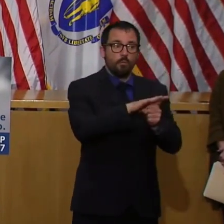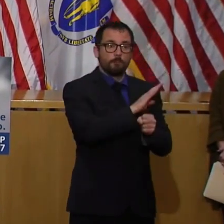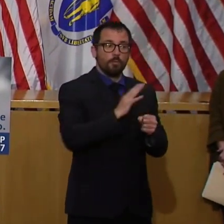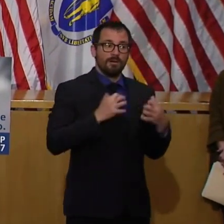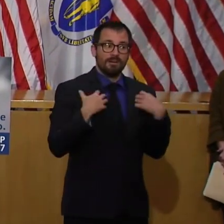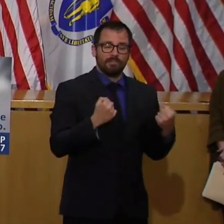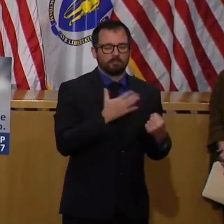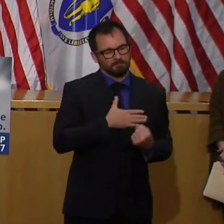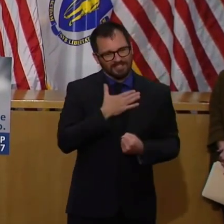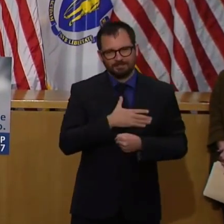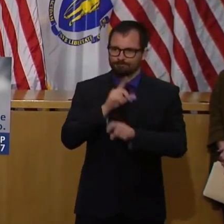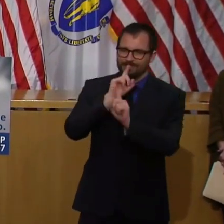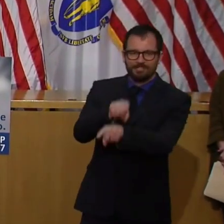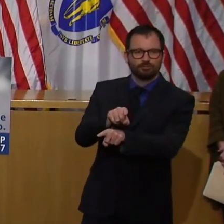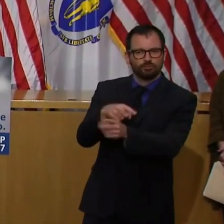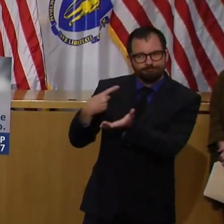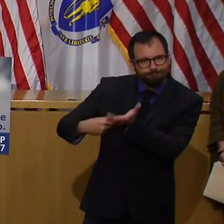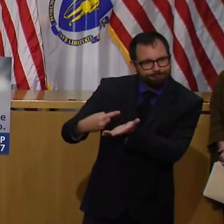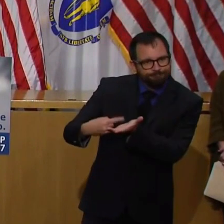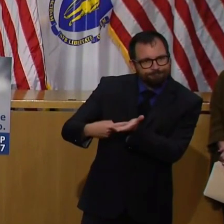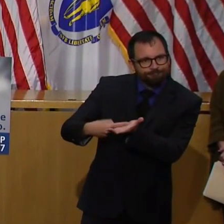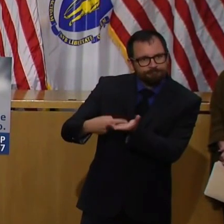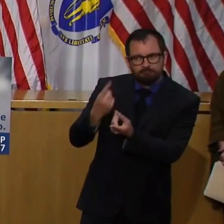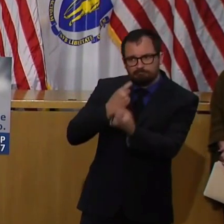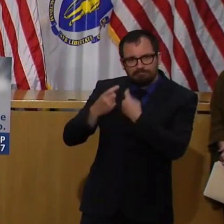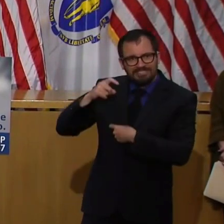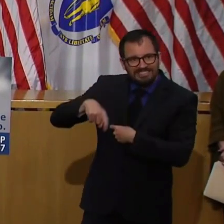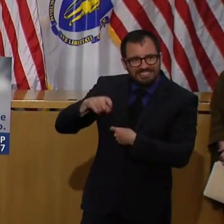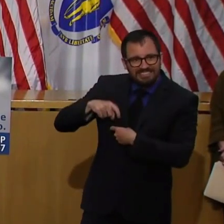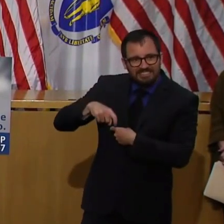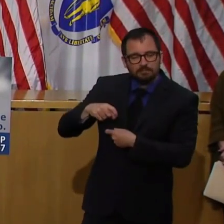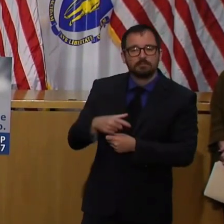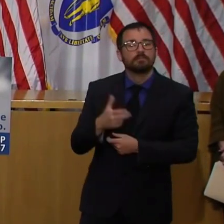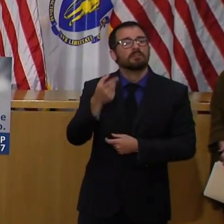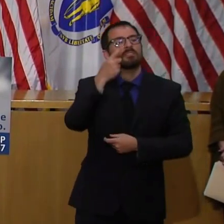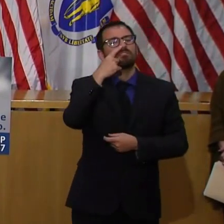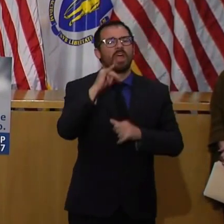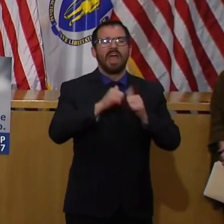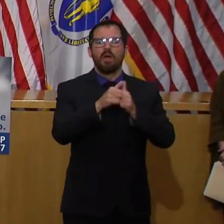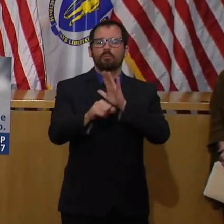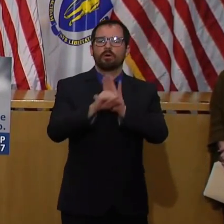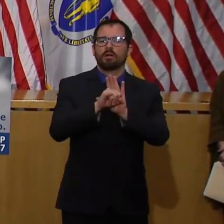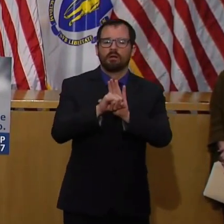RELATIVE INFORMATION TO THE CALLER. PHONE CALLS WILL BE FROM AN 833